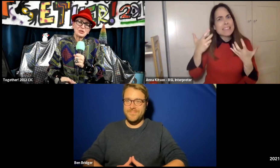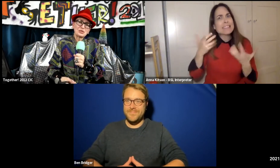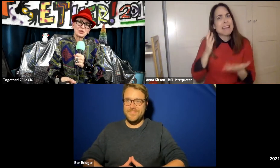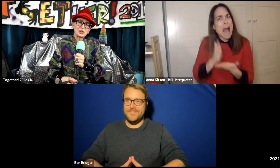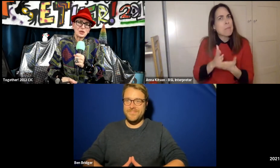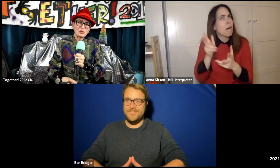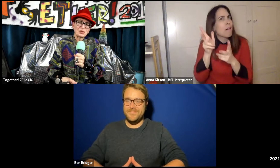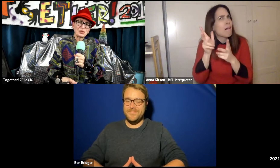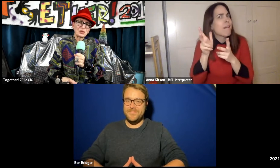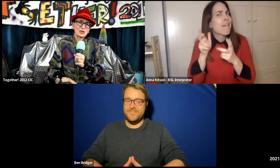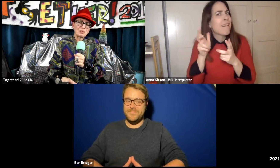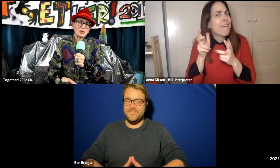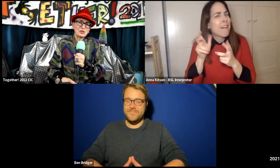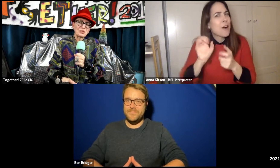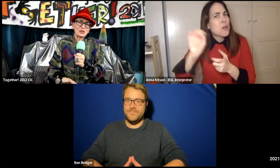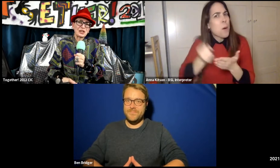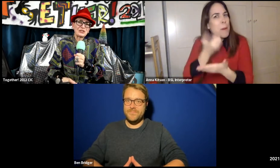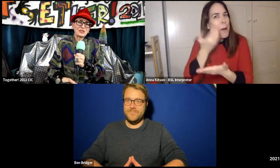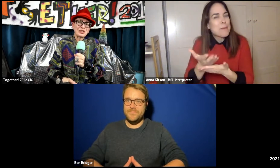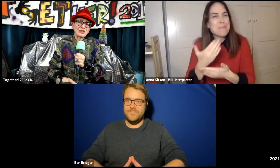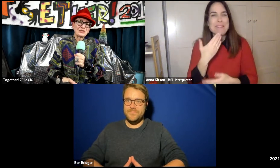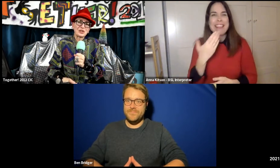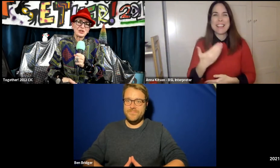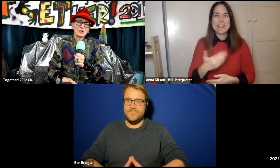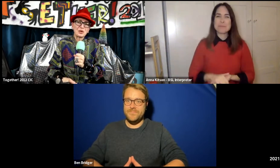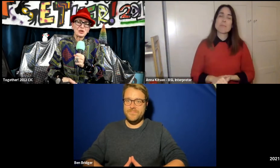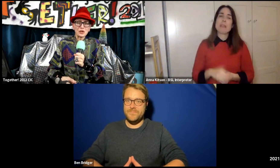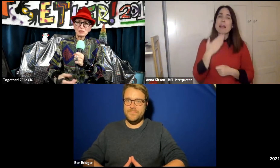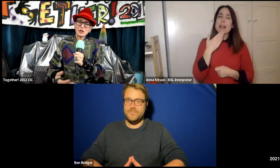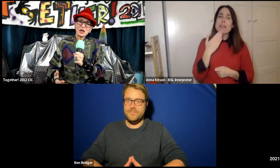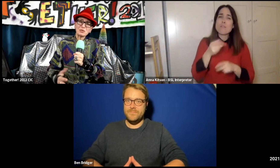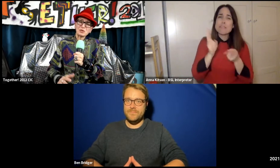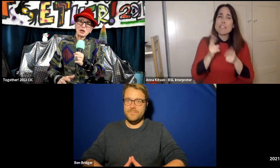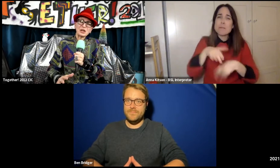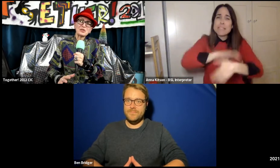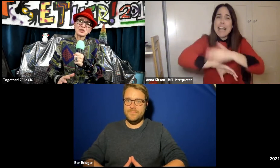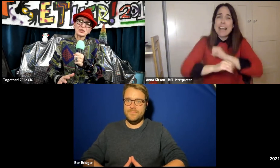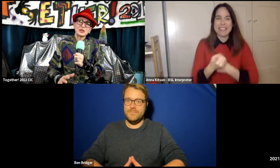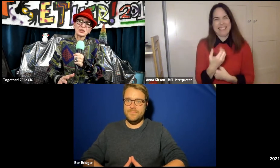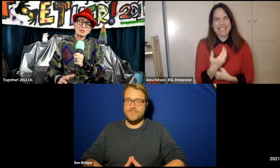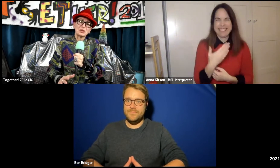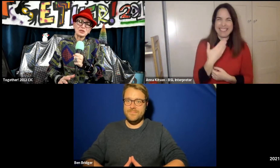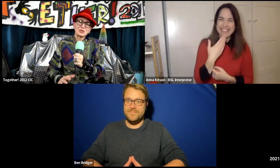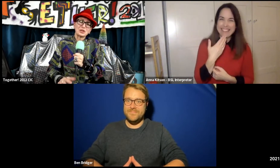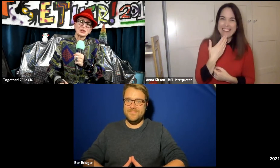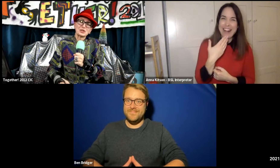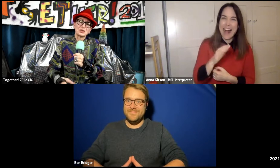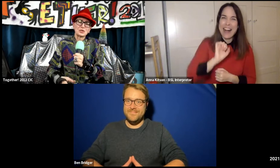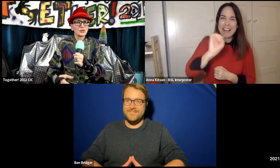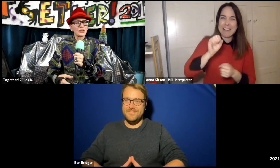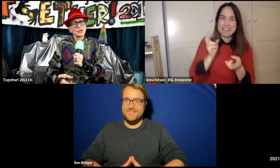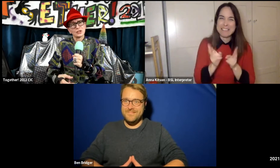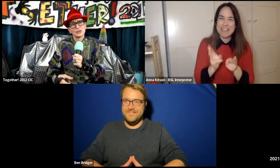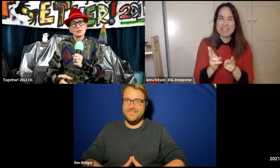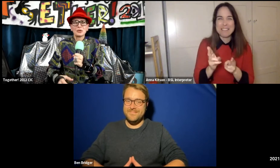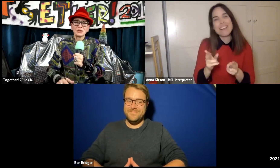for interpreting that so beautifully Anna, I loved that as well. If only my cat was behaving like that, but it's not actually stretching out and being